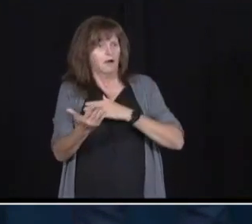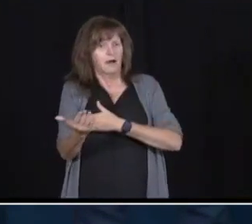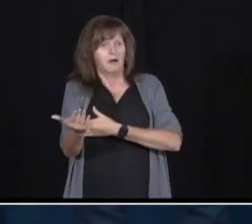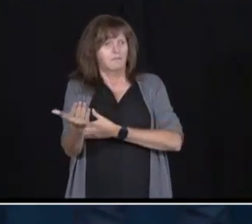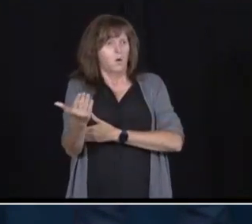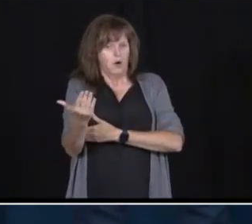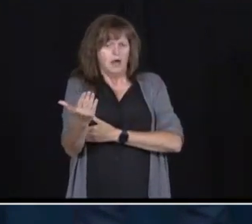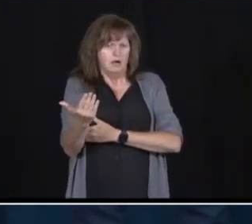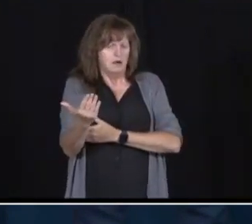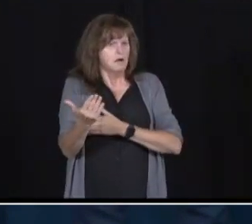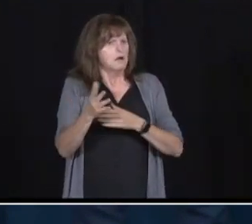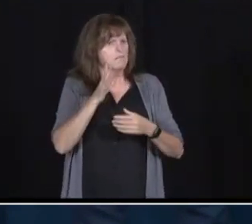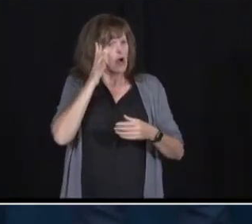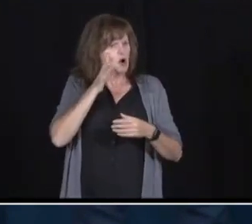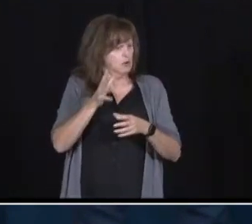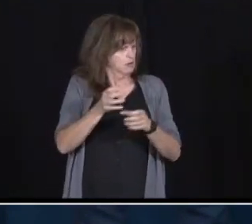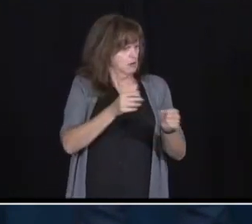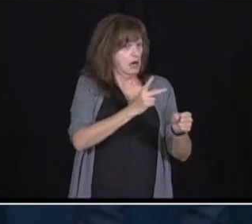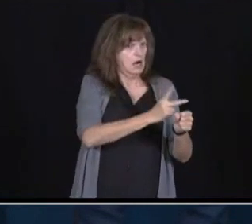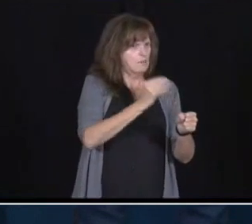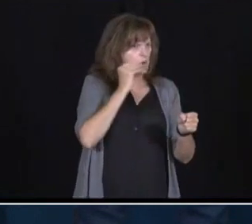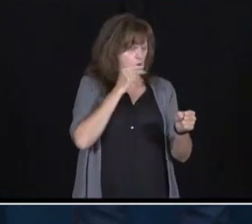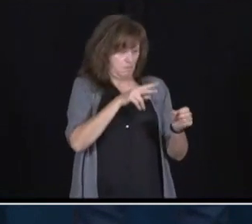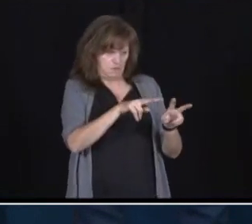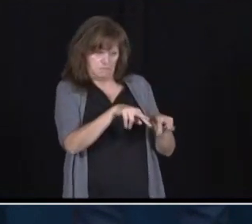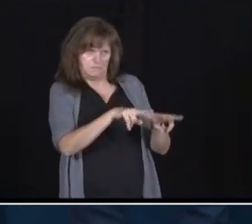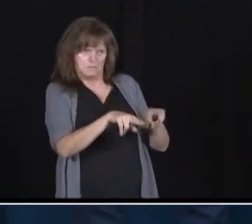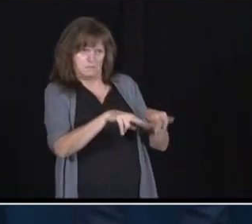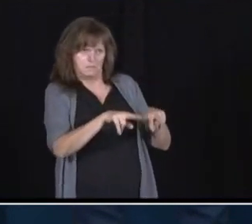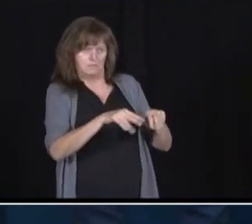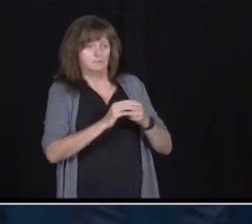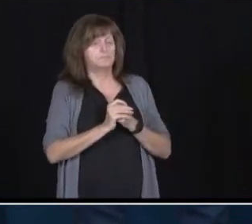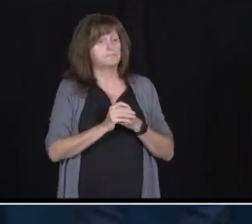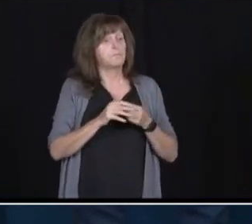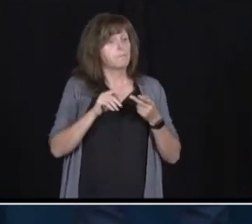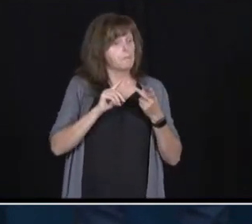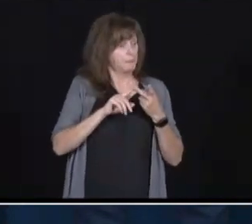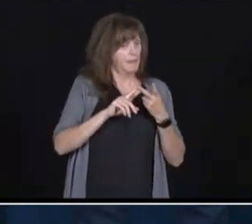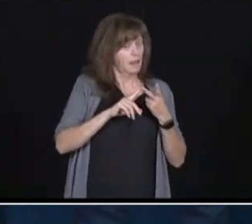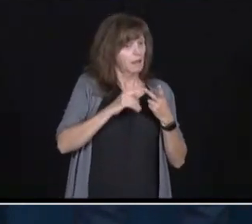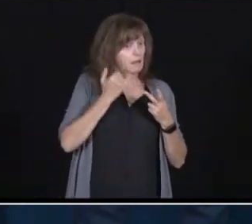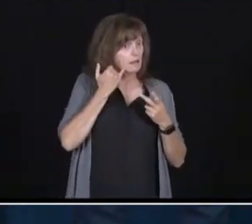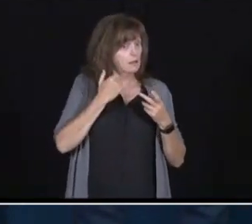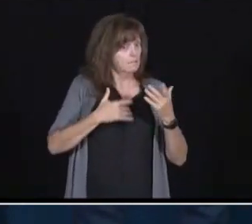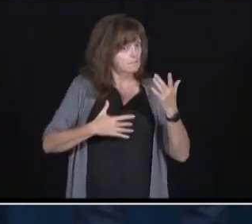shouldn't go to the school in the first place that day until they decide what is wrong with the child.